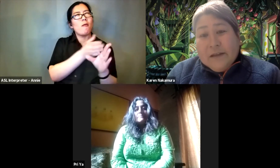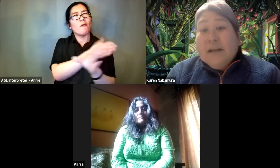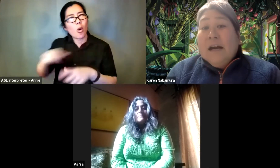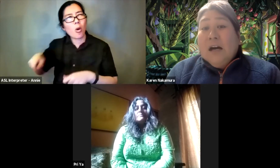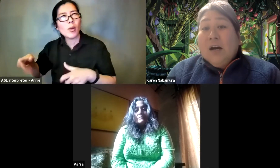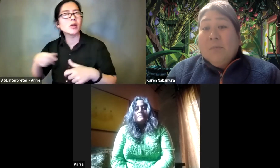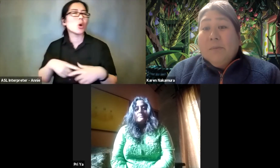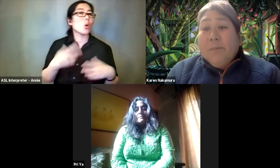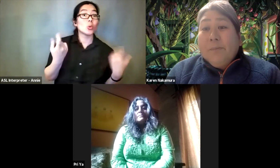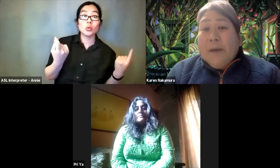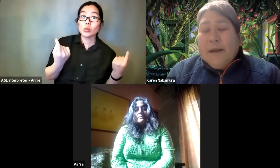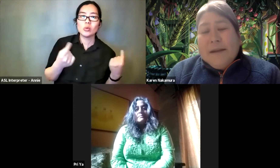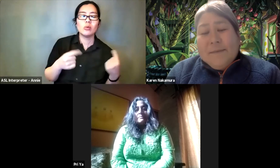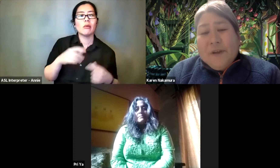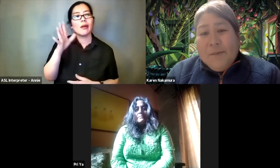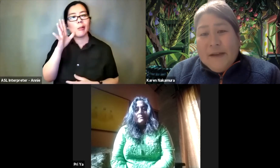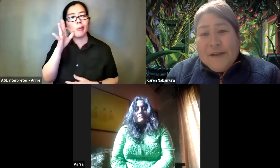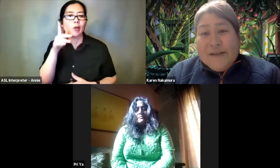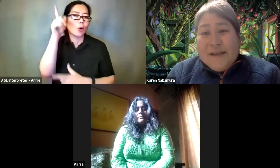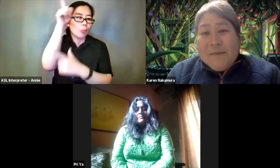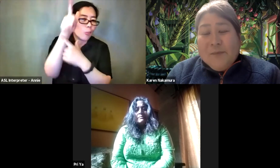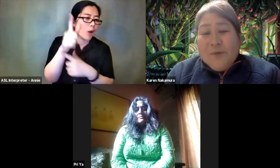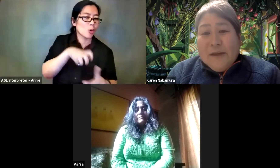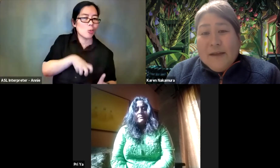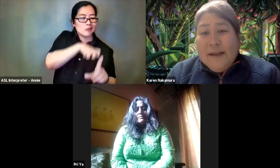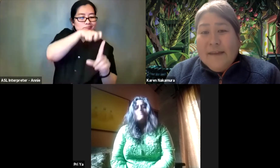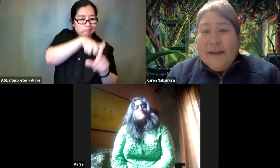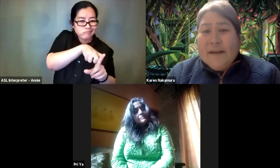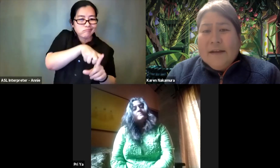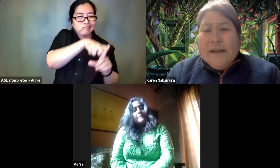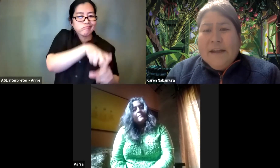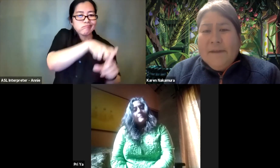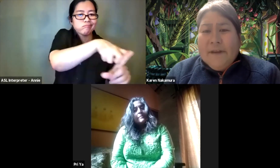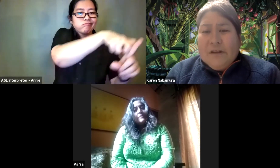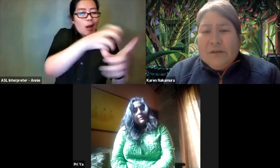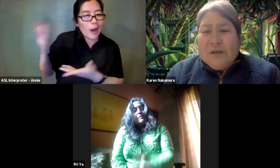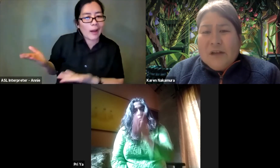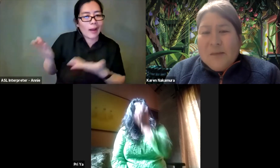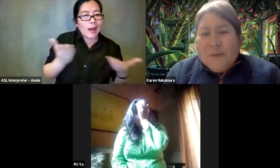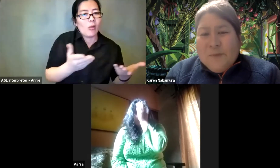Karen Nakamura: And some of the complications that might bring and then even though Dr.Ahmad